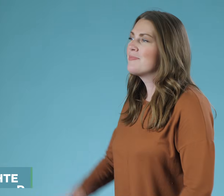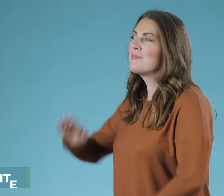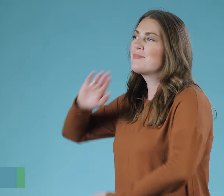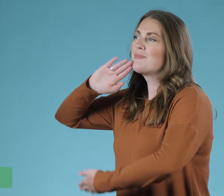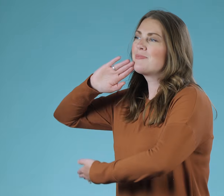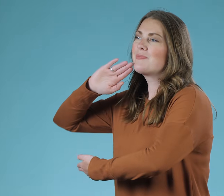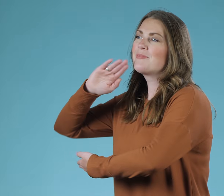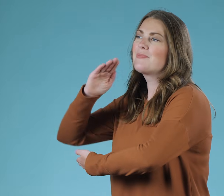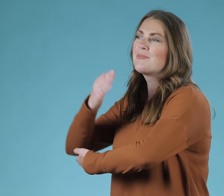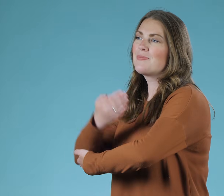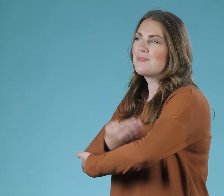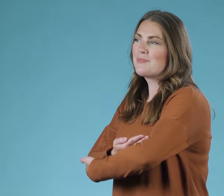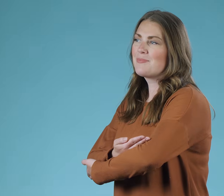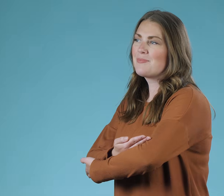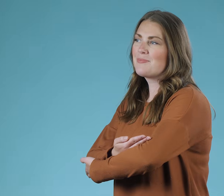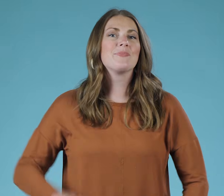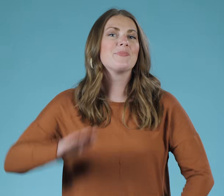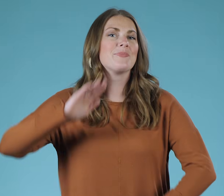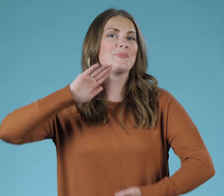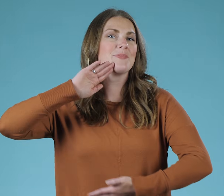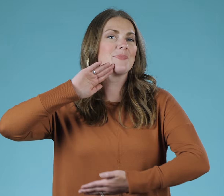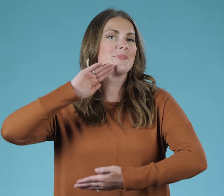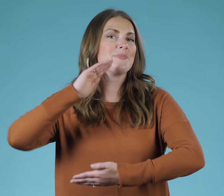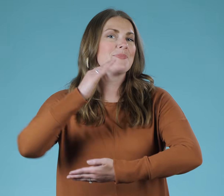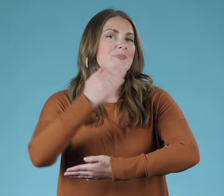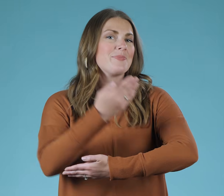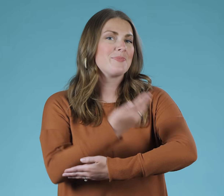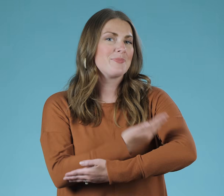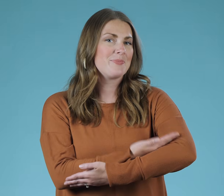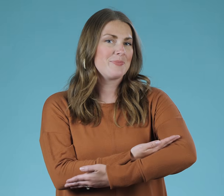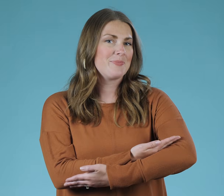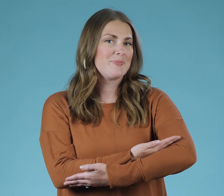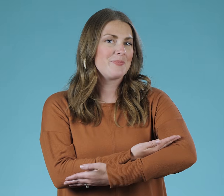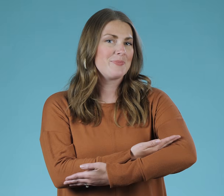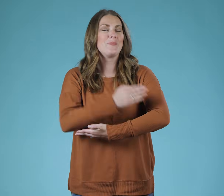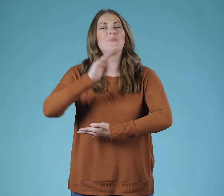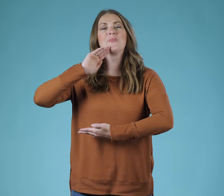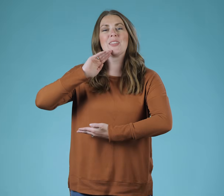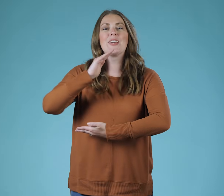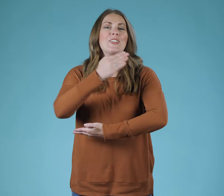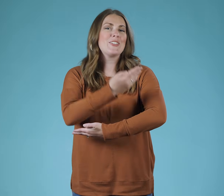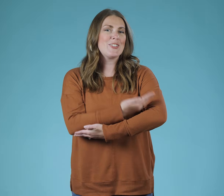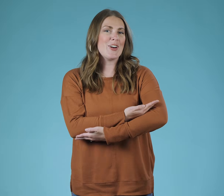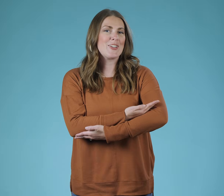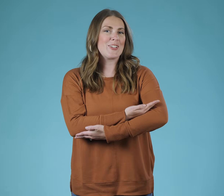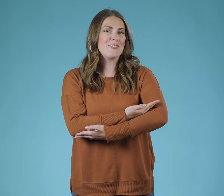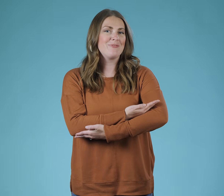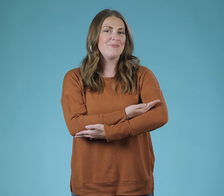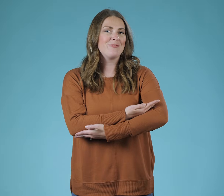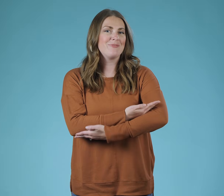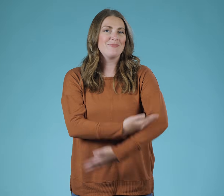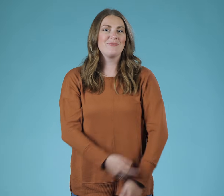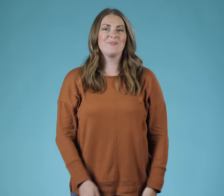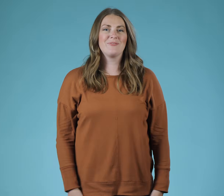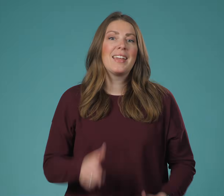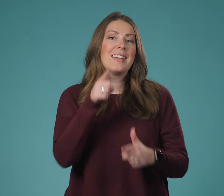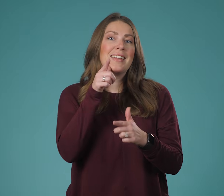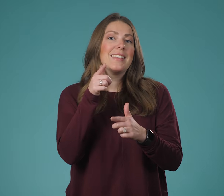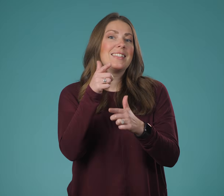It's a flat B hand coming from your chin down to a baby daughter.